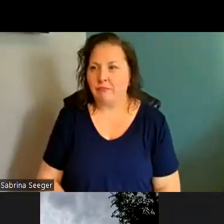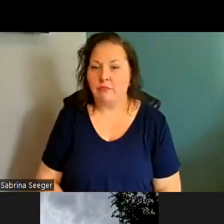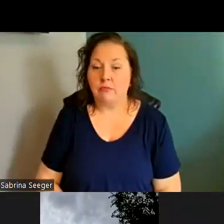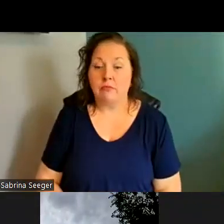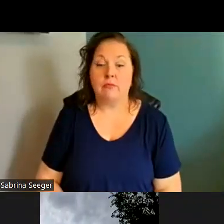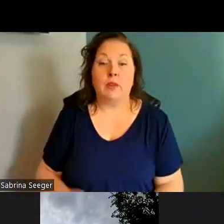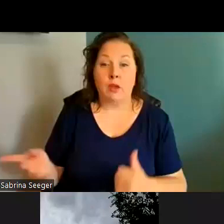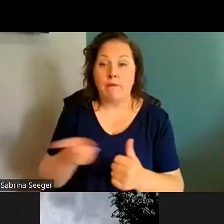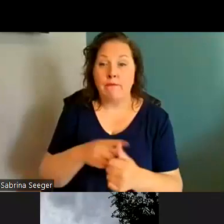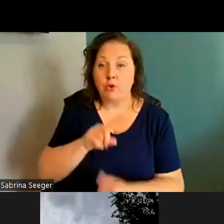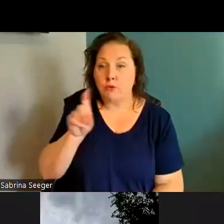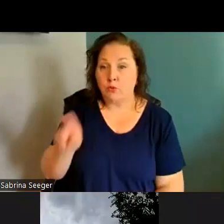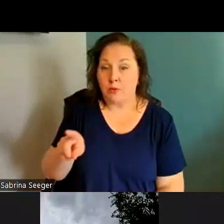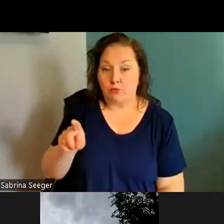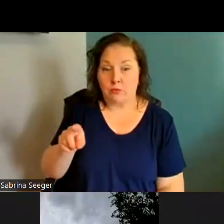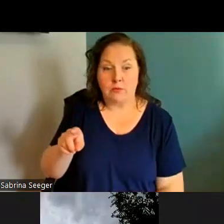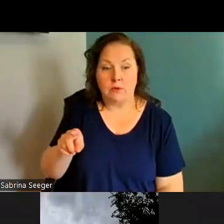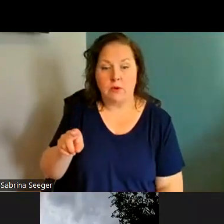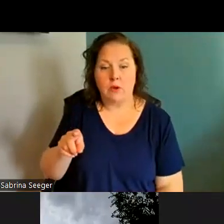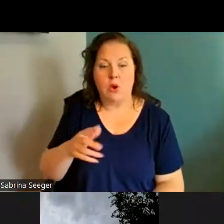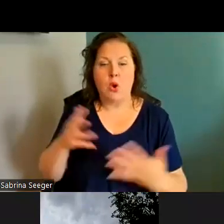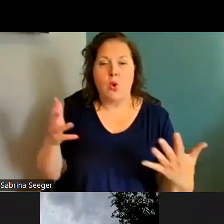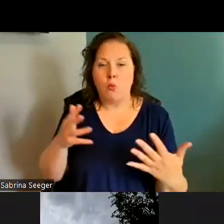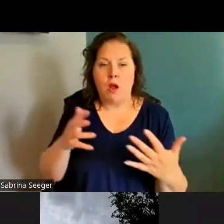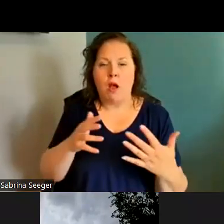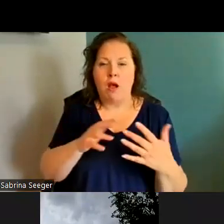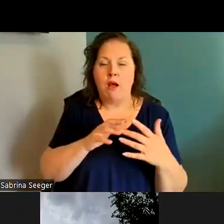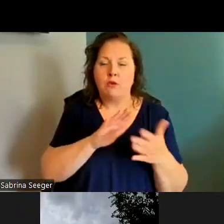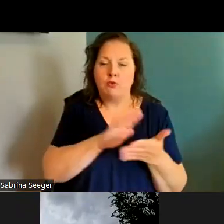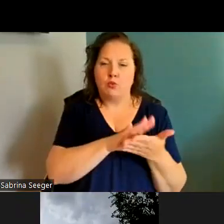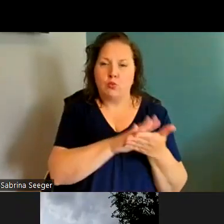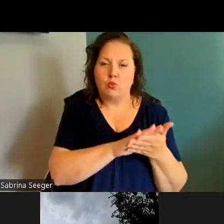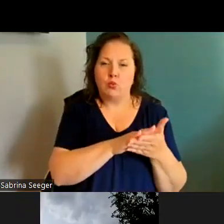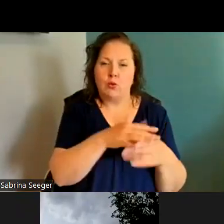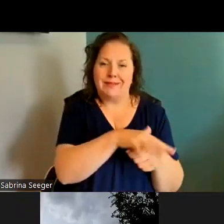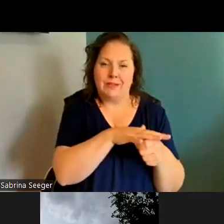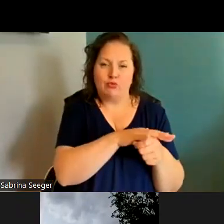The first question is, what will districts be looking for in determining adverse effect?